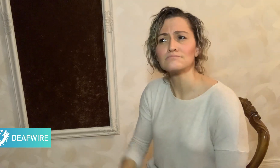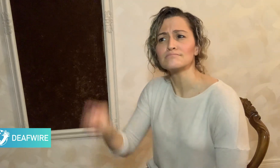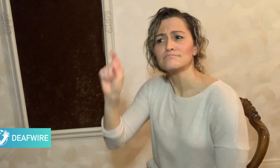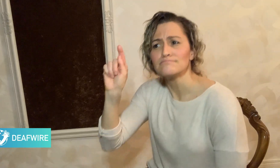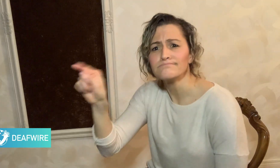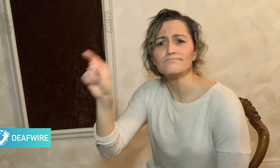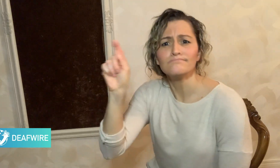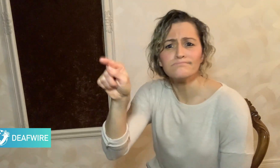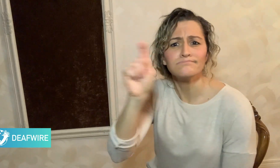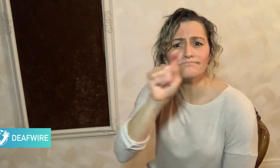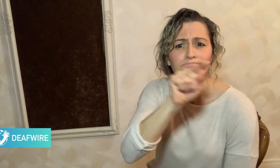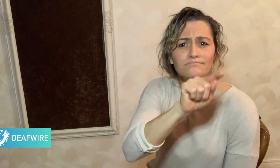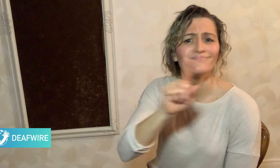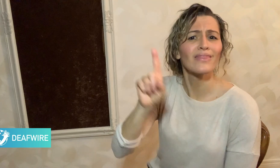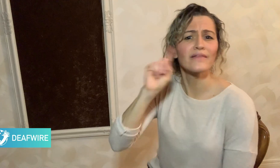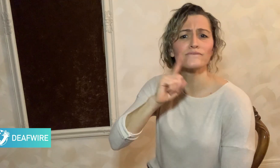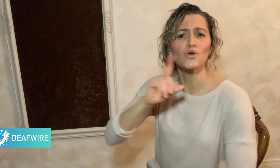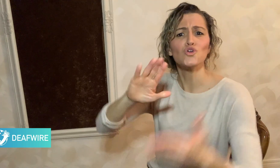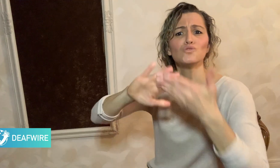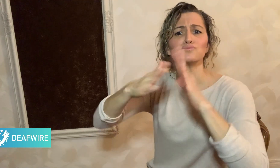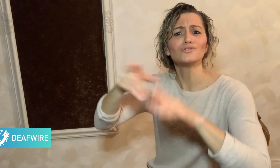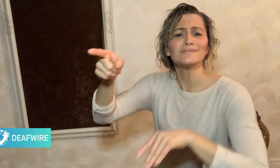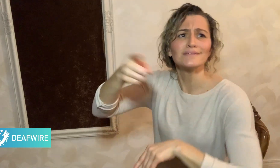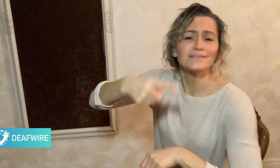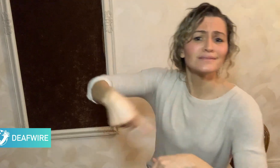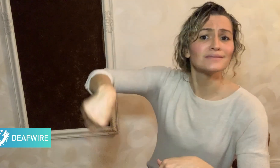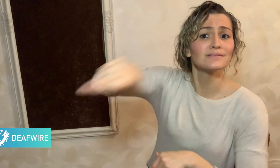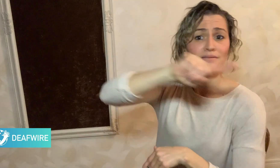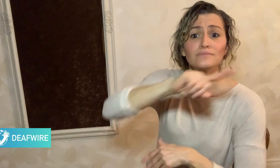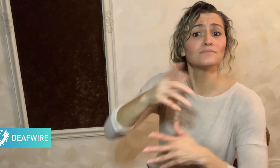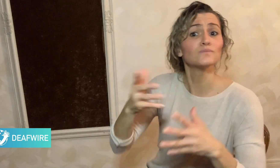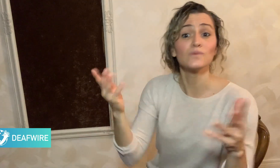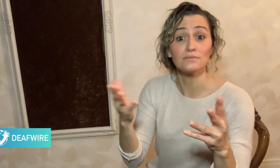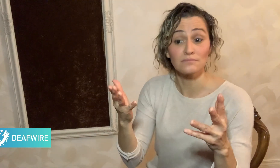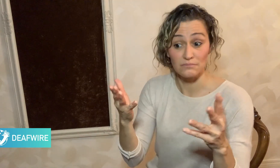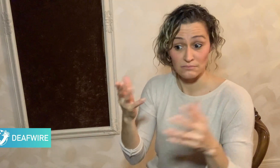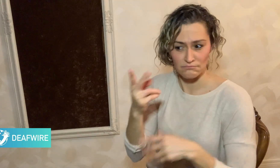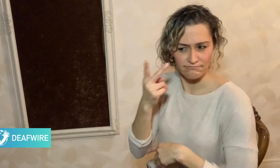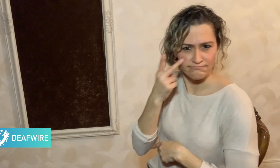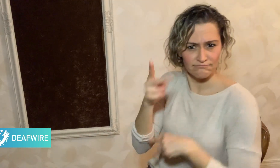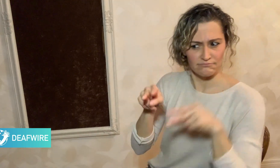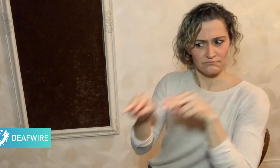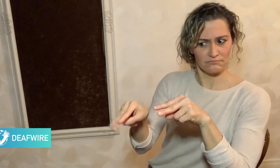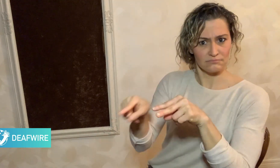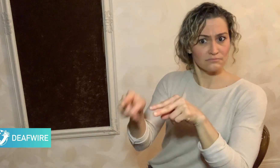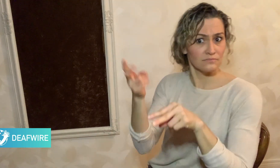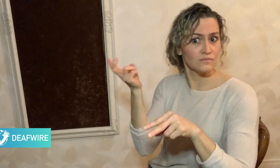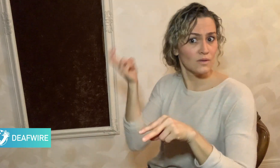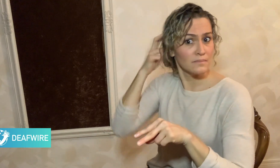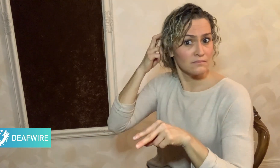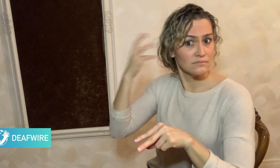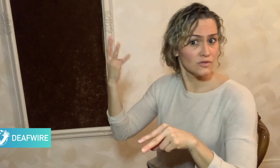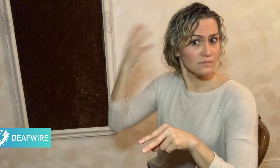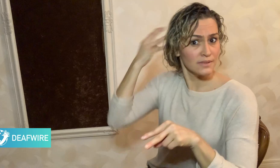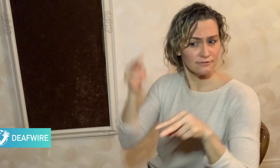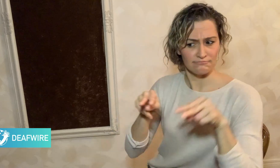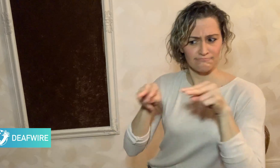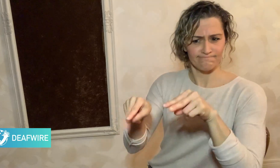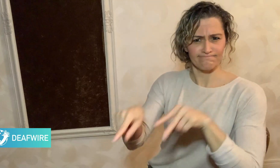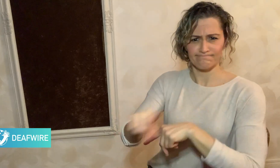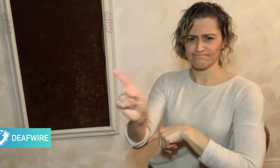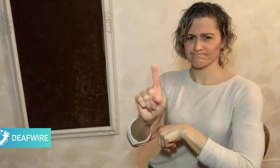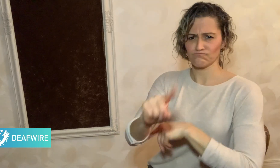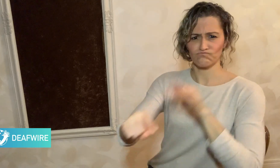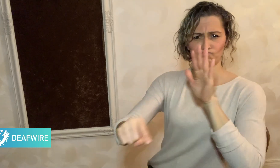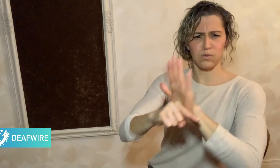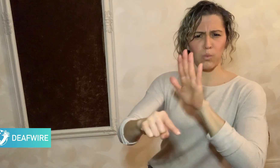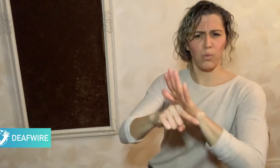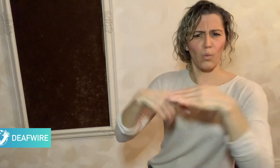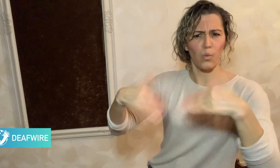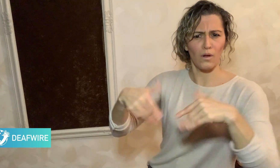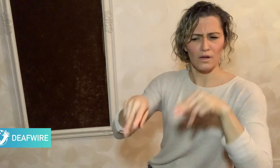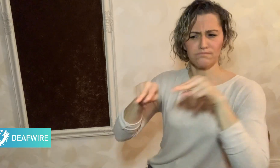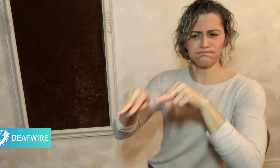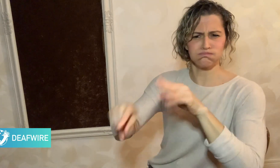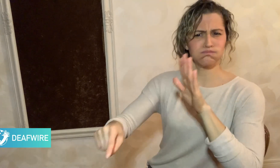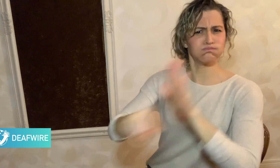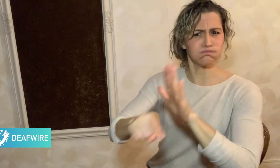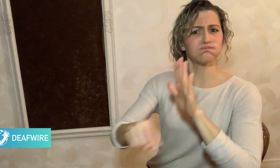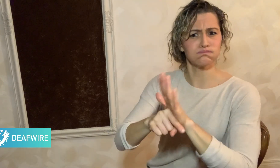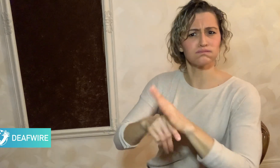Why are cochlear implants perceived negatively in Deaf Communities?